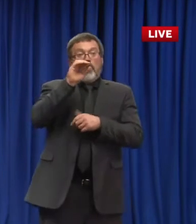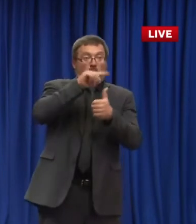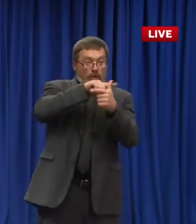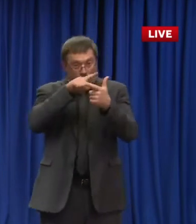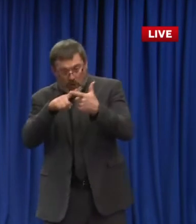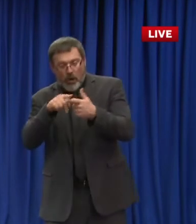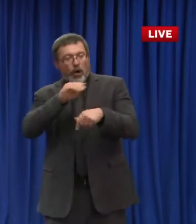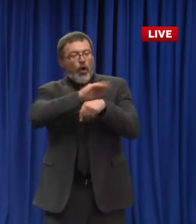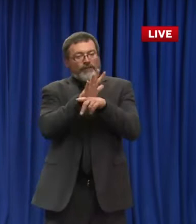NEW.